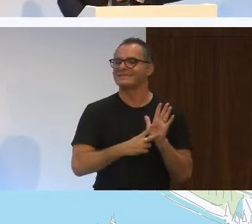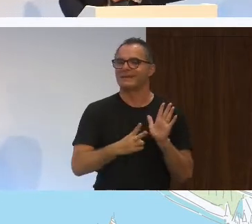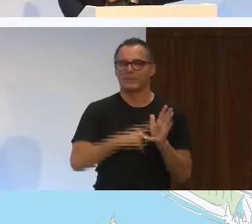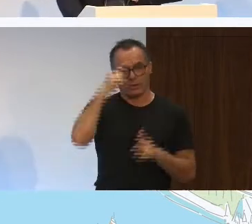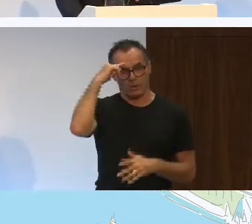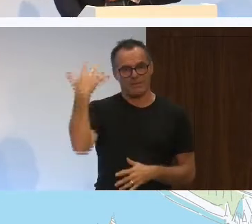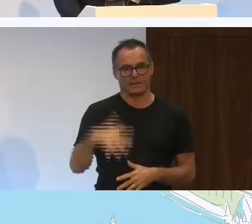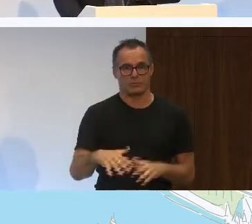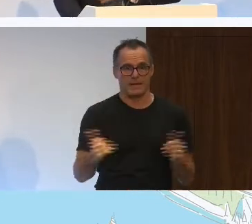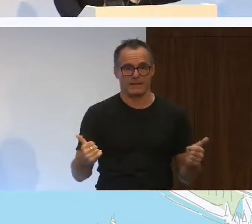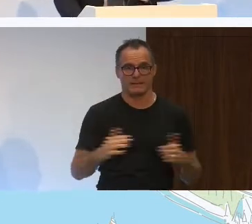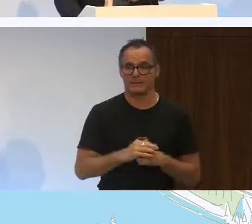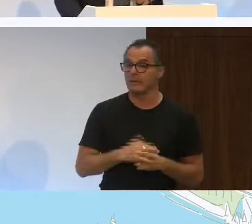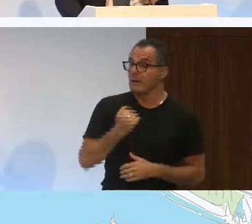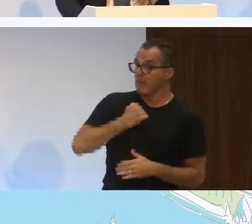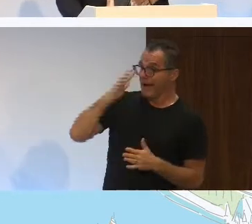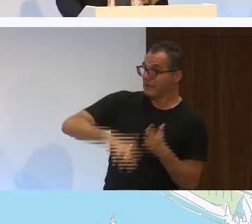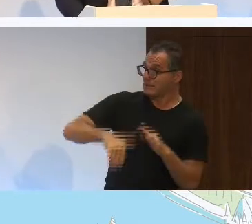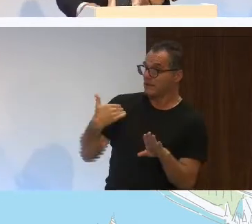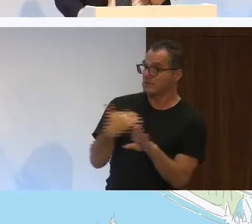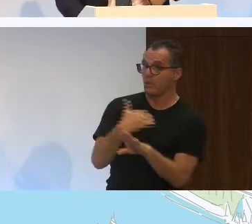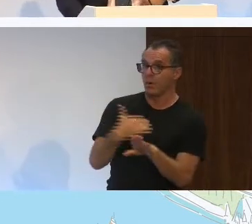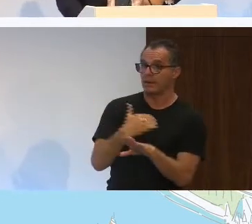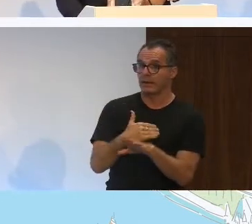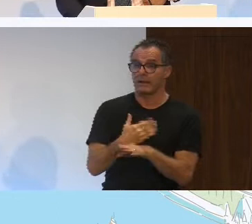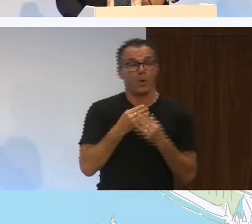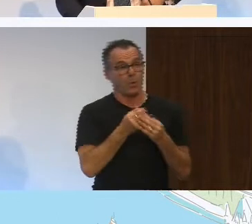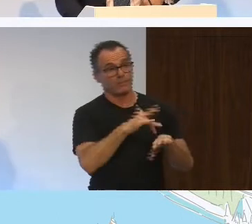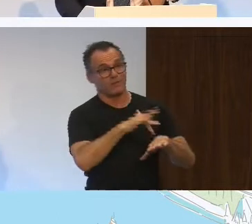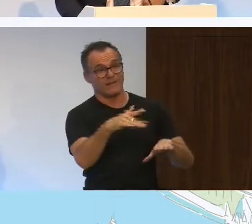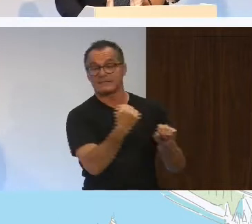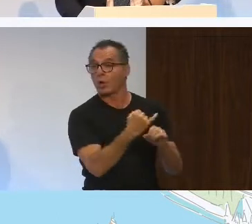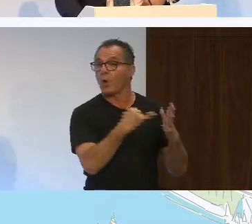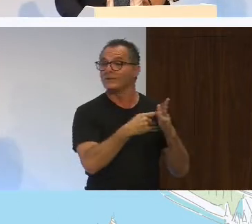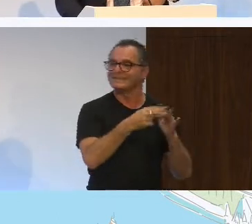In my experience working for Professor Goadsby’s team, we checked recently